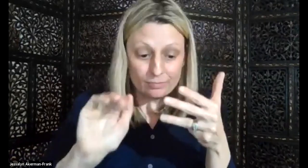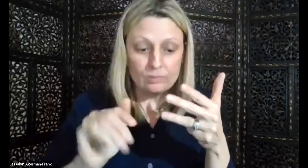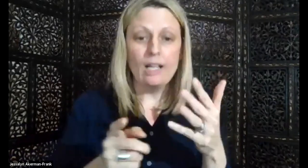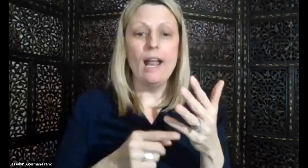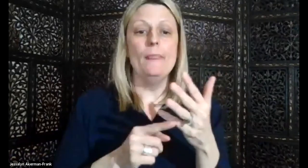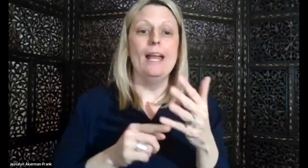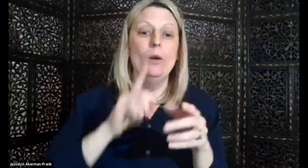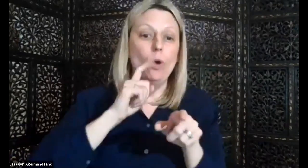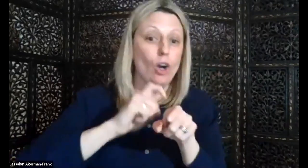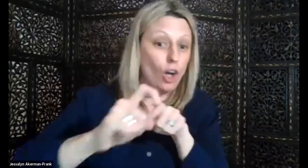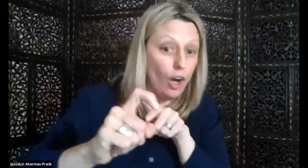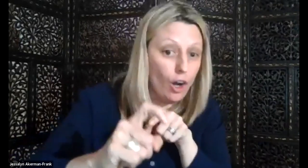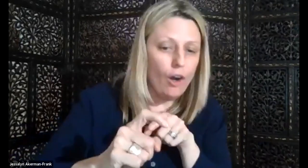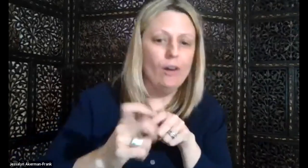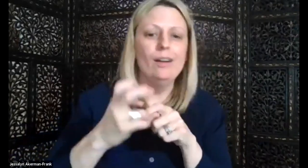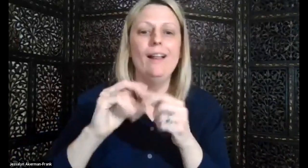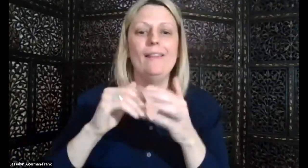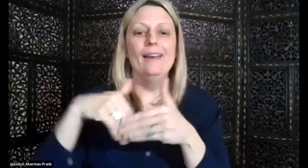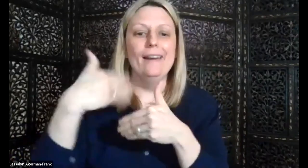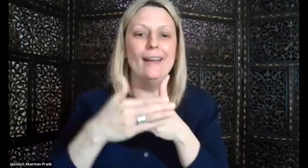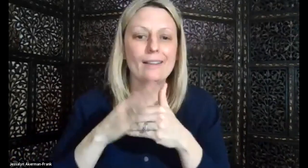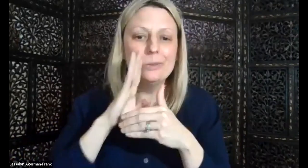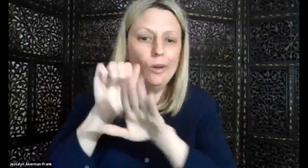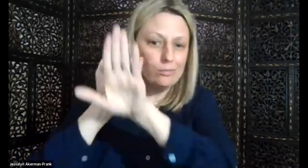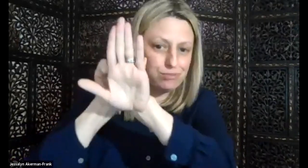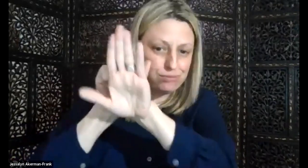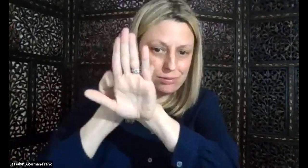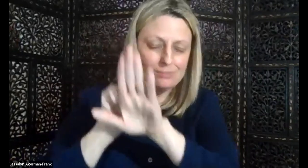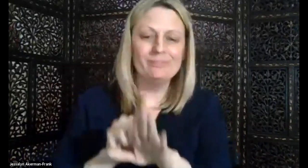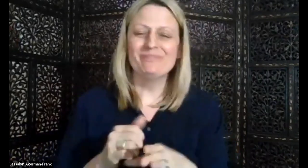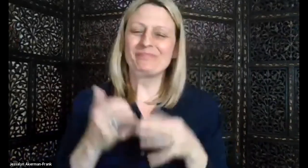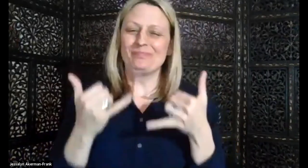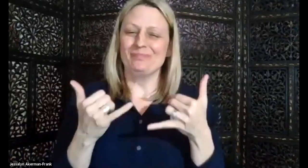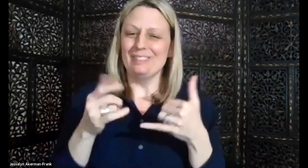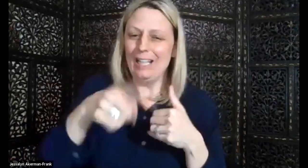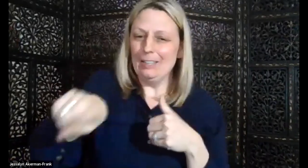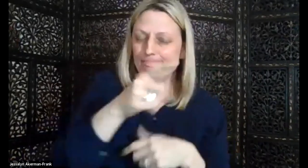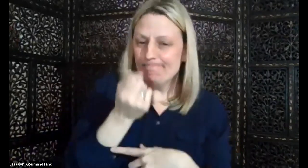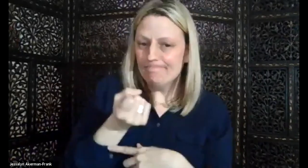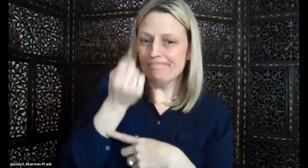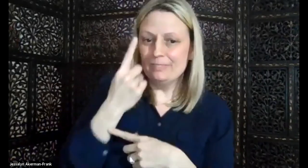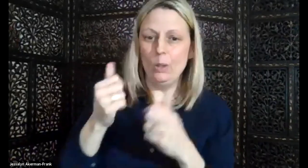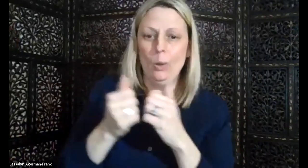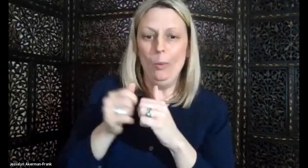out now, they'll send you another one again, giving you a reminder, there will be several reminders sent to